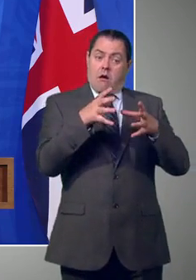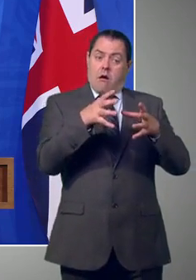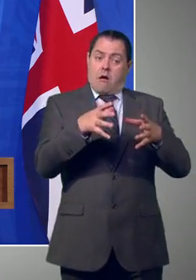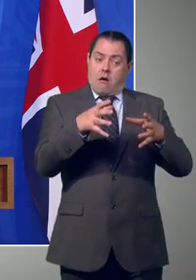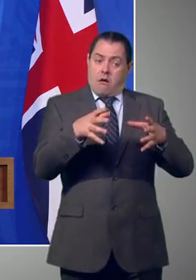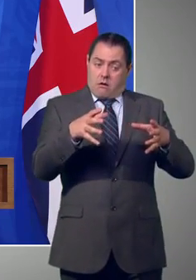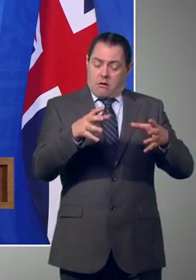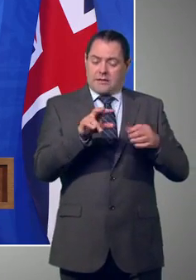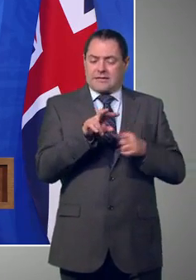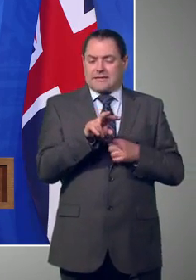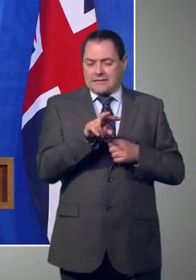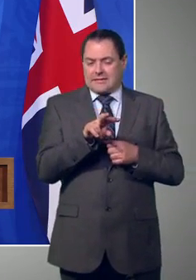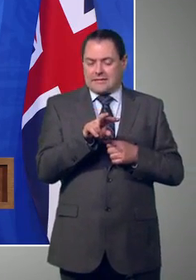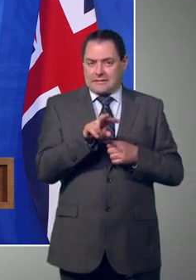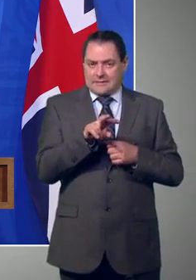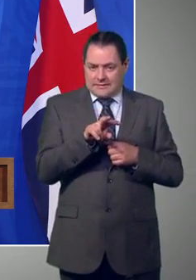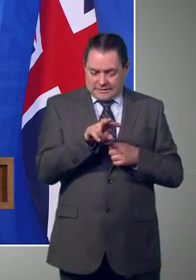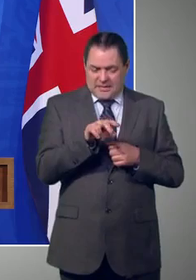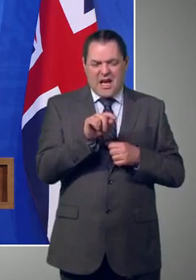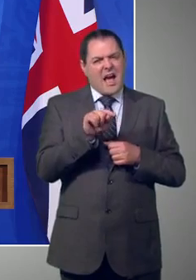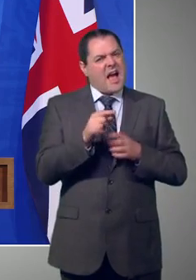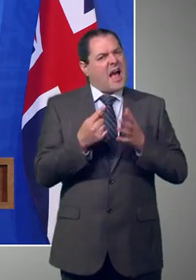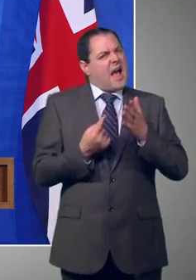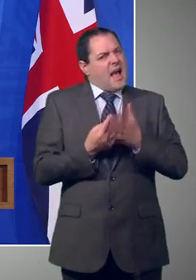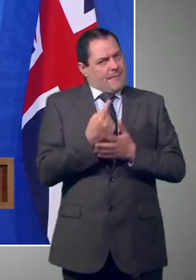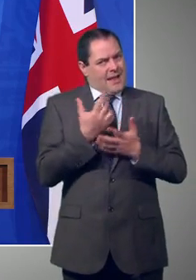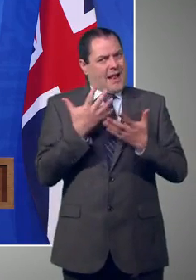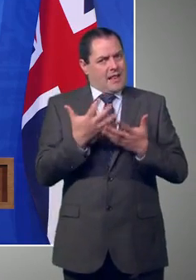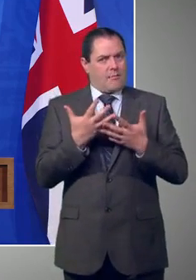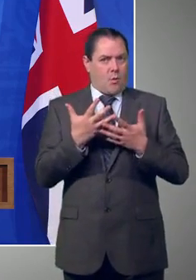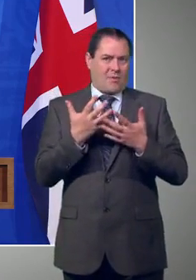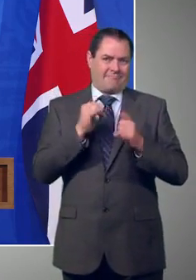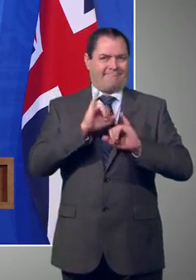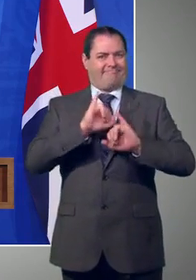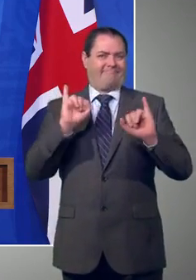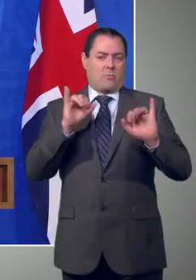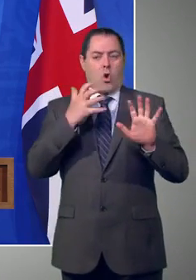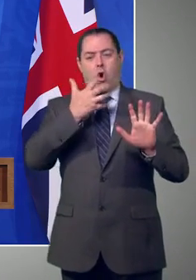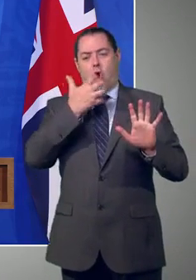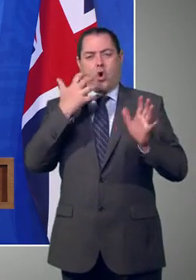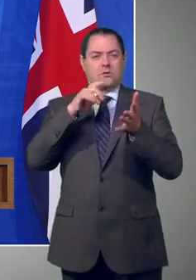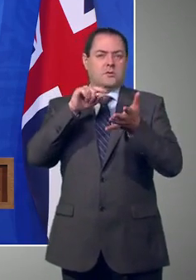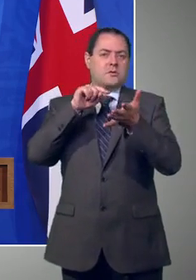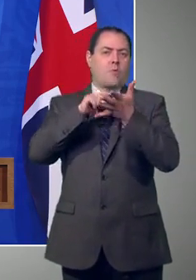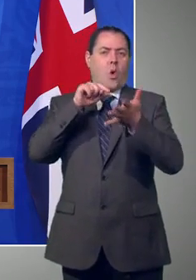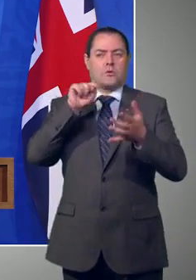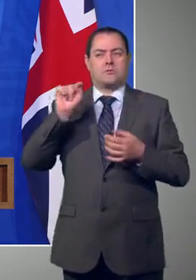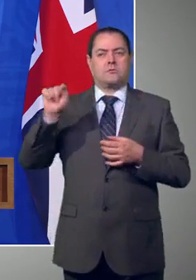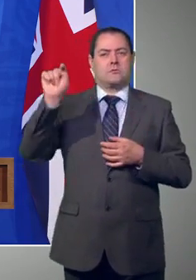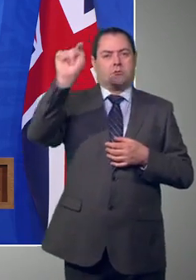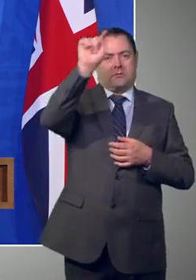focused in hotspots and we're doing all we can to tackle this